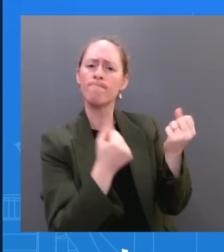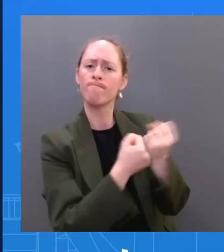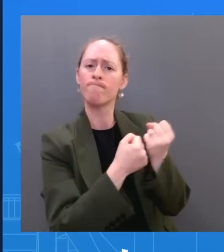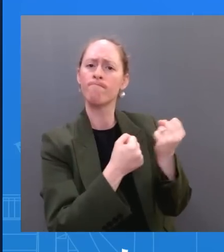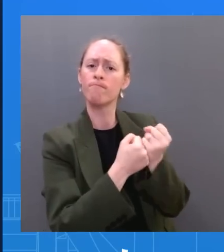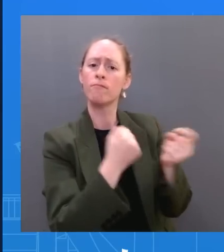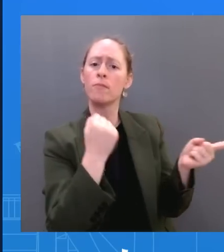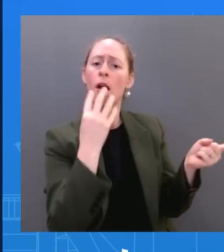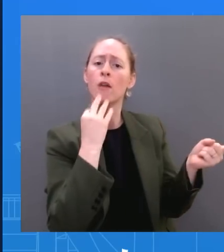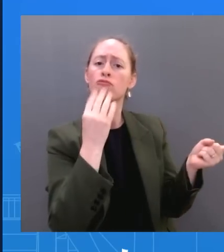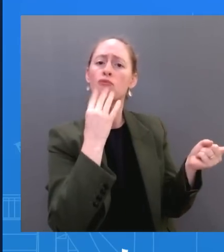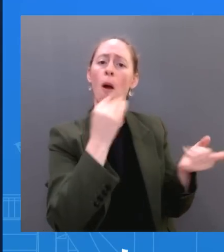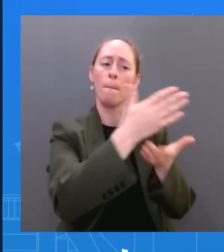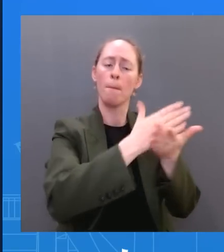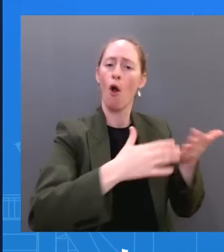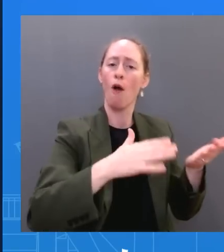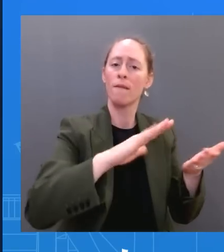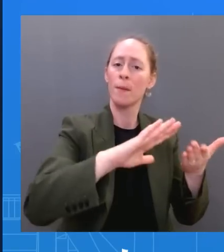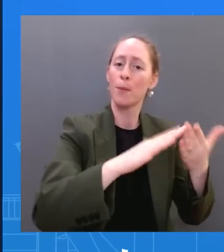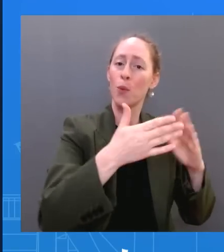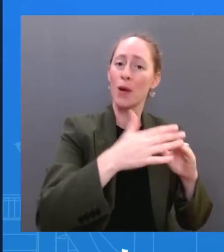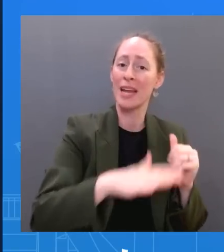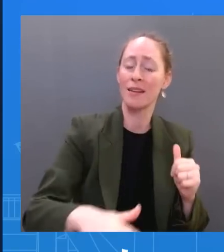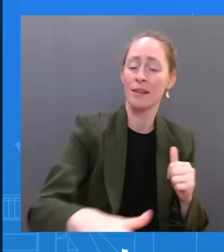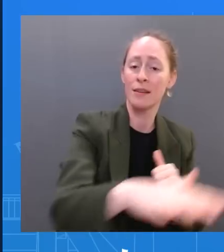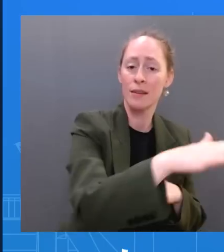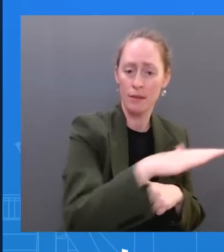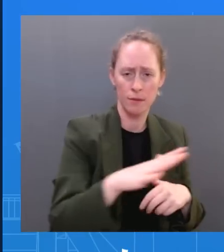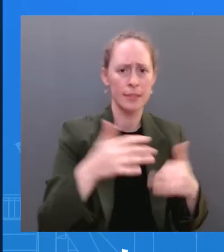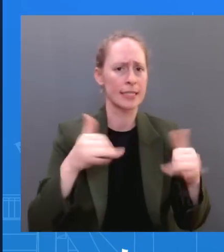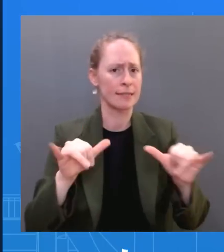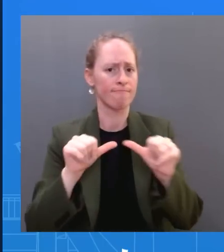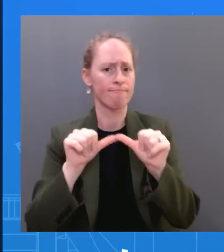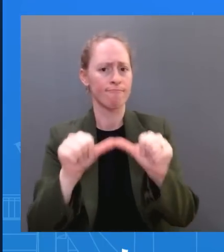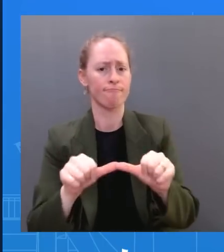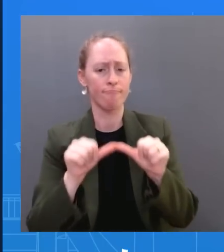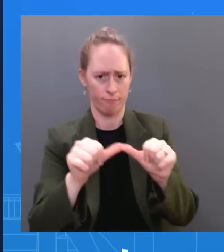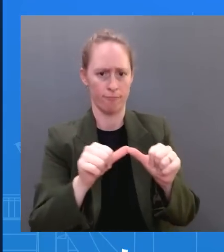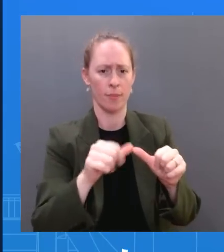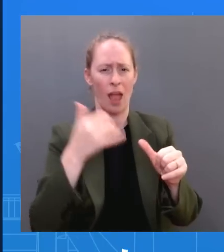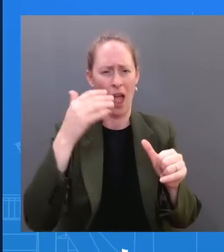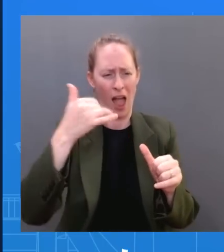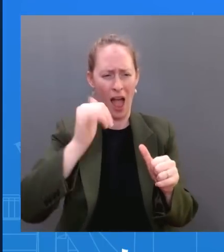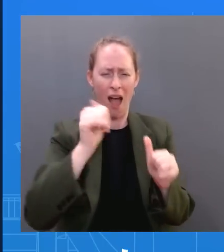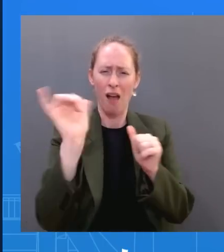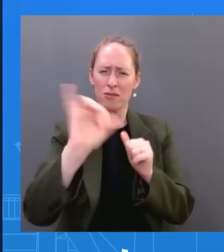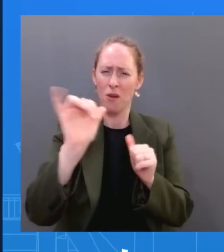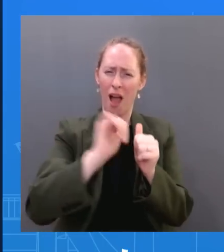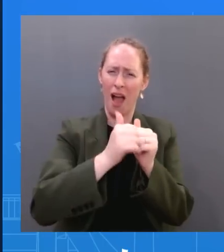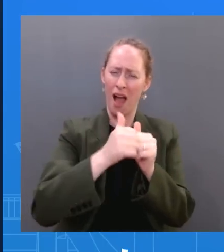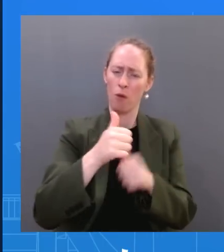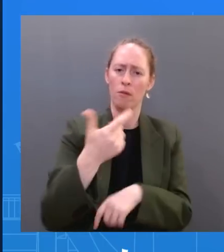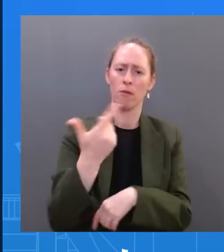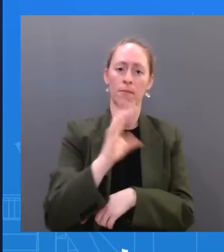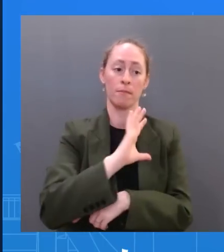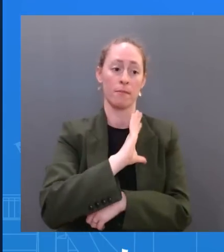coordinate on the multi-faceted threat posed by Iran; advance energy security and food security objectives for the U.S.